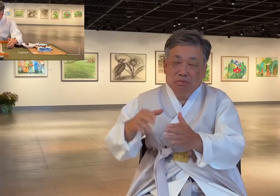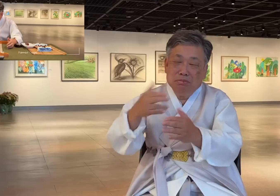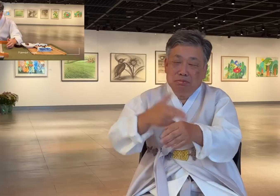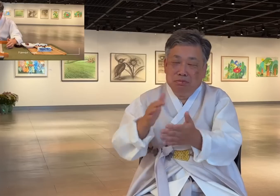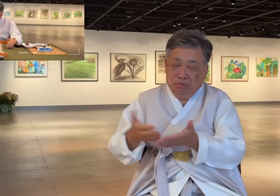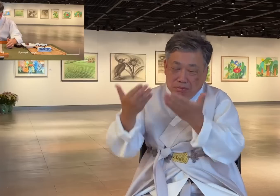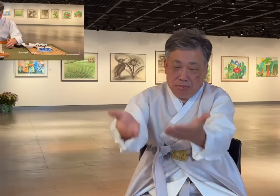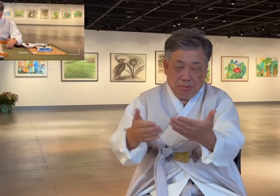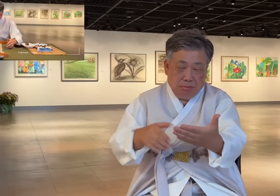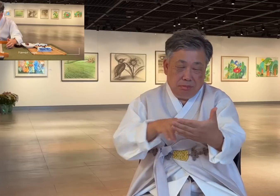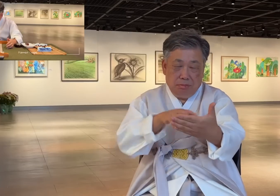Then, when I submitted it to the teacher,